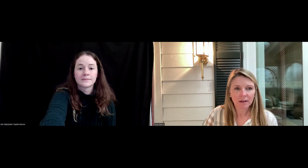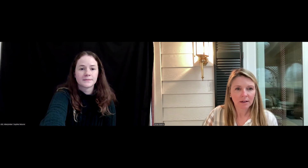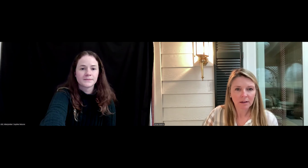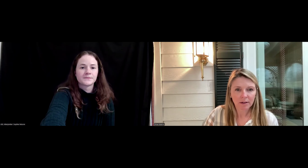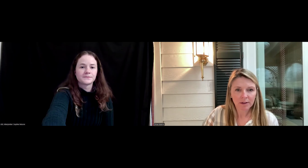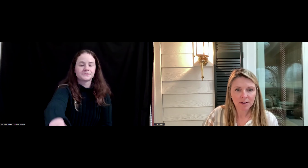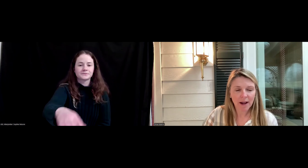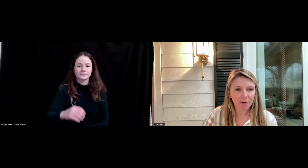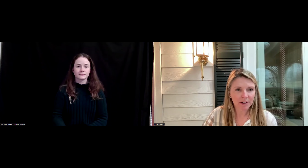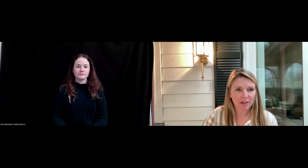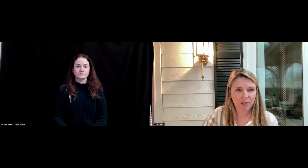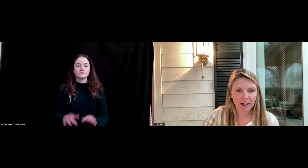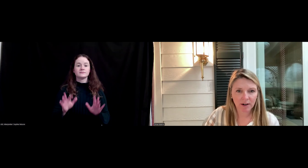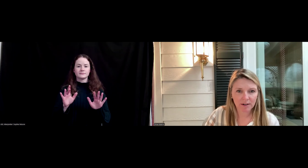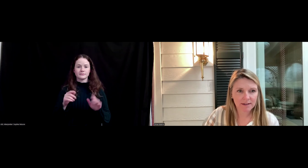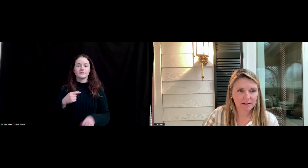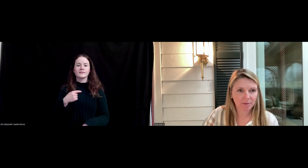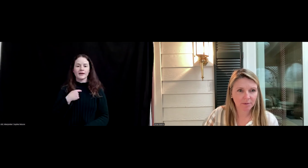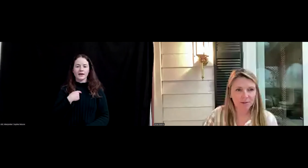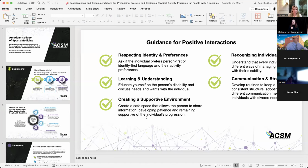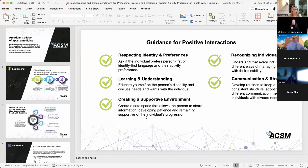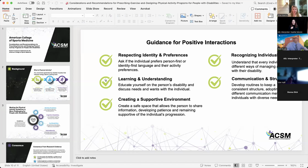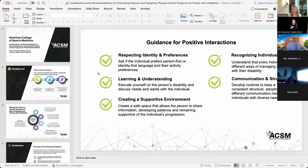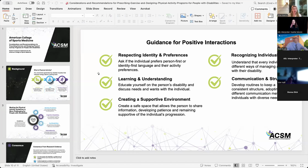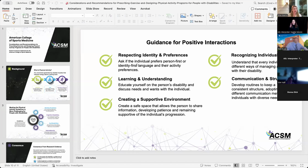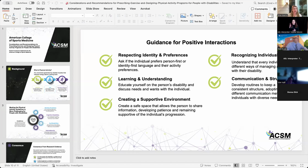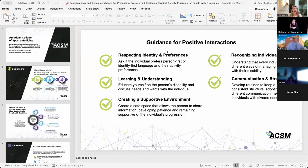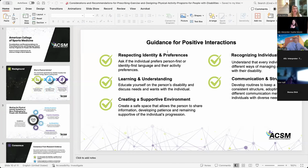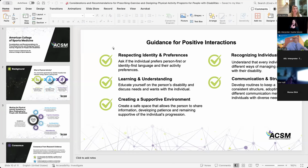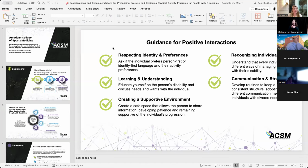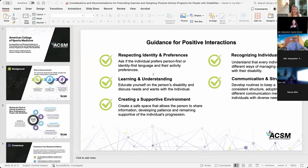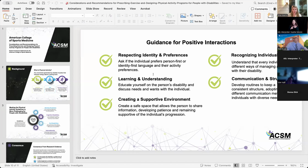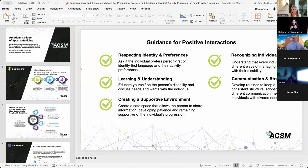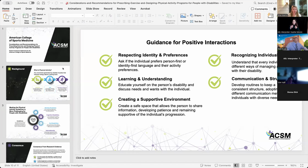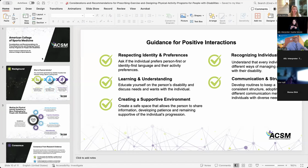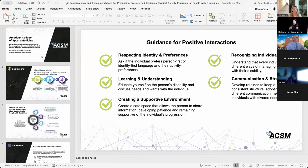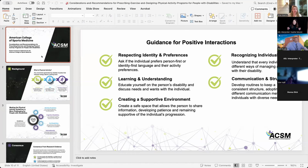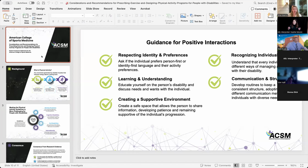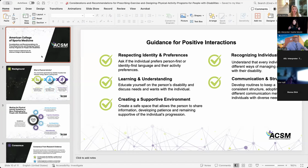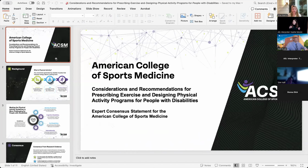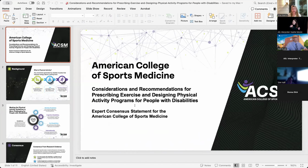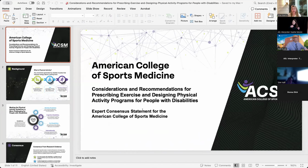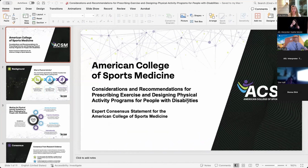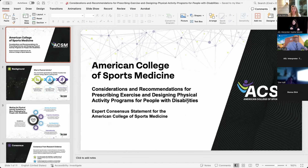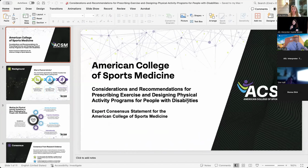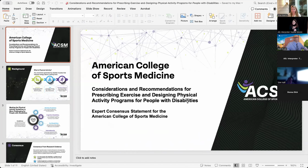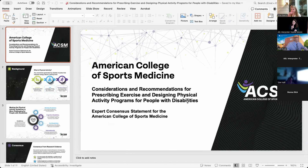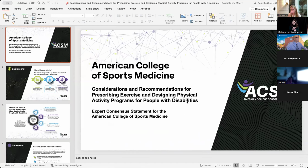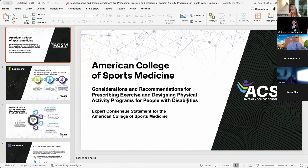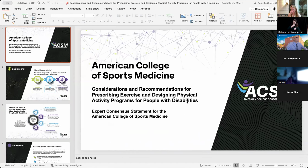So I'm going to share resources that are um available to you on um on the